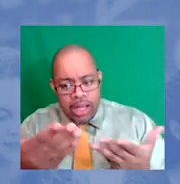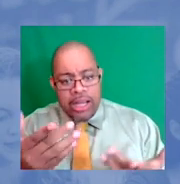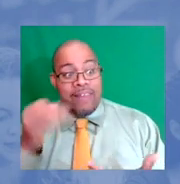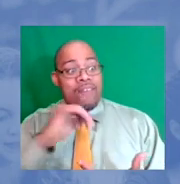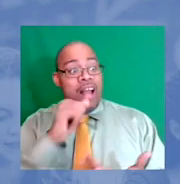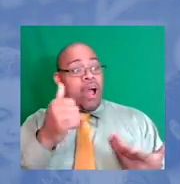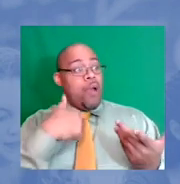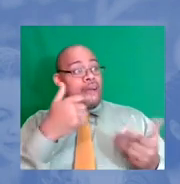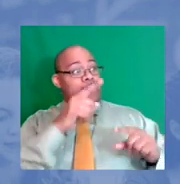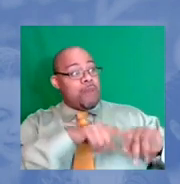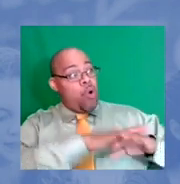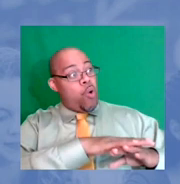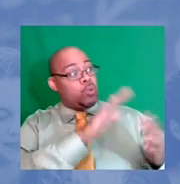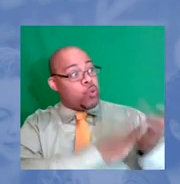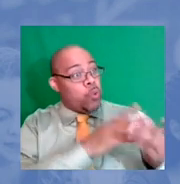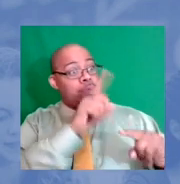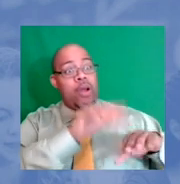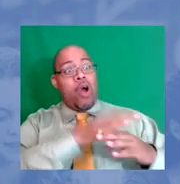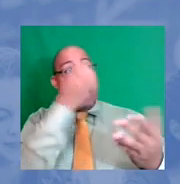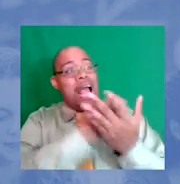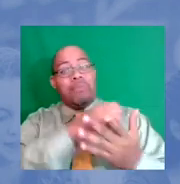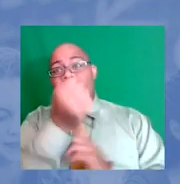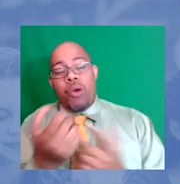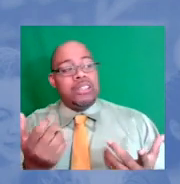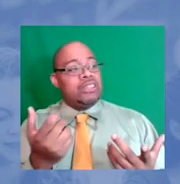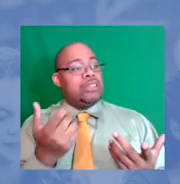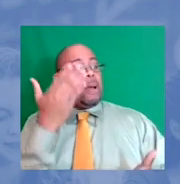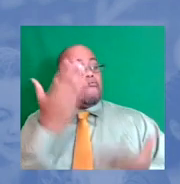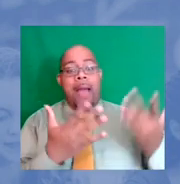AND DEPENDING ON ECONOMIC CONDITIONS, THEY MAY BE WAITING FOR A LIFETIME.